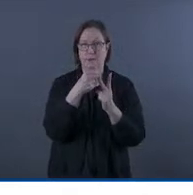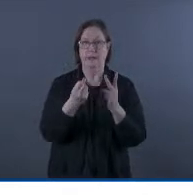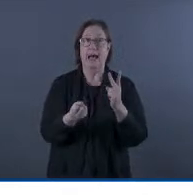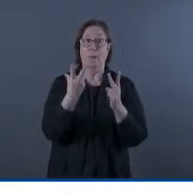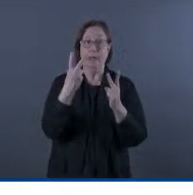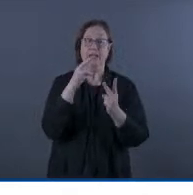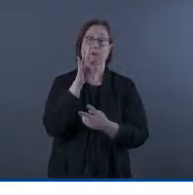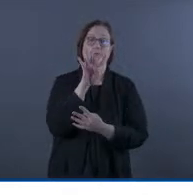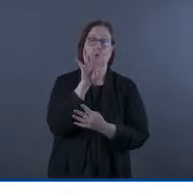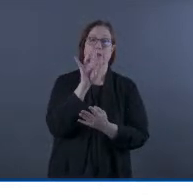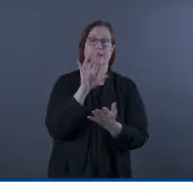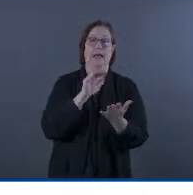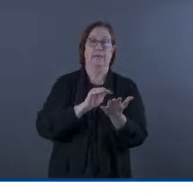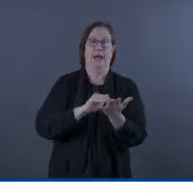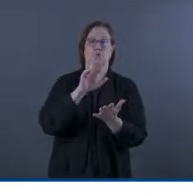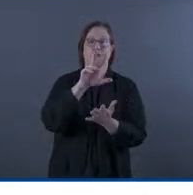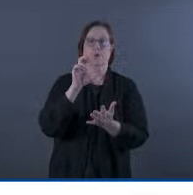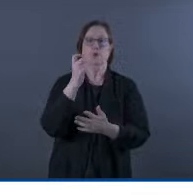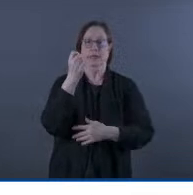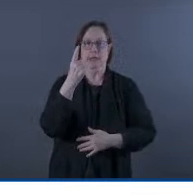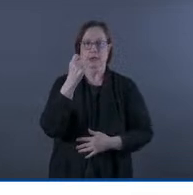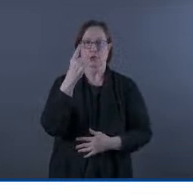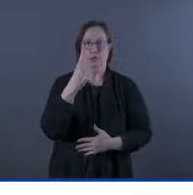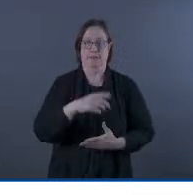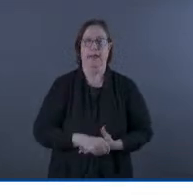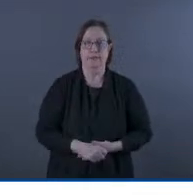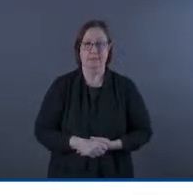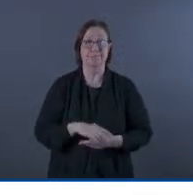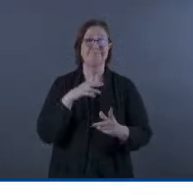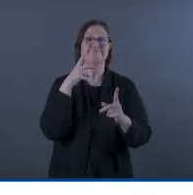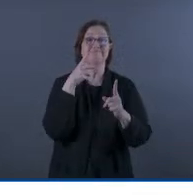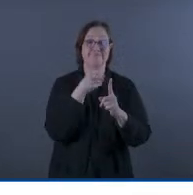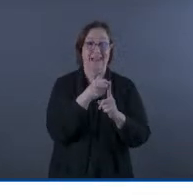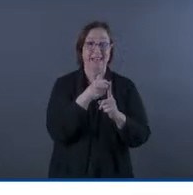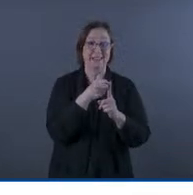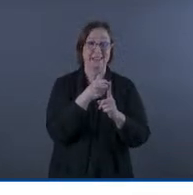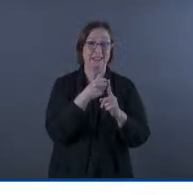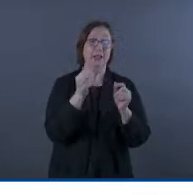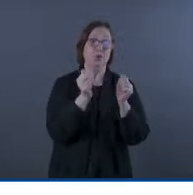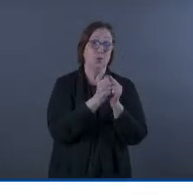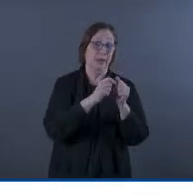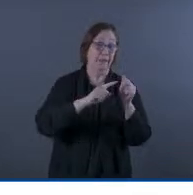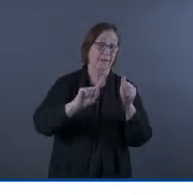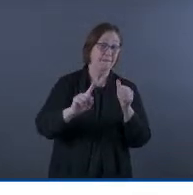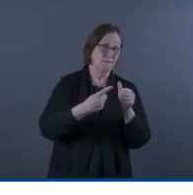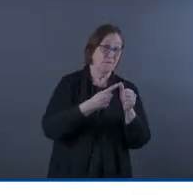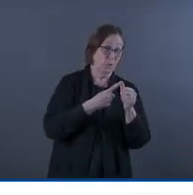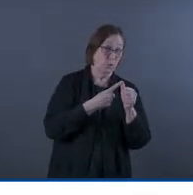as of earlier this week have been vaccinated at least received one of their two doses